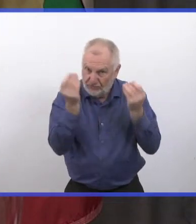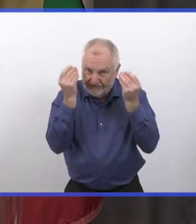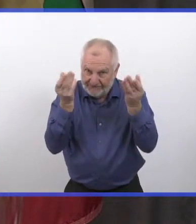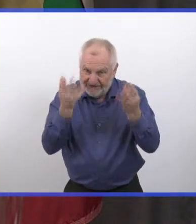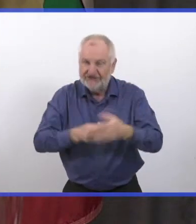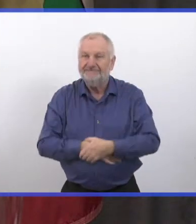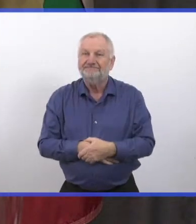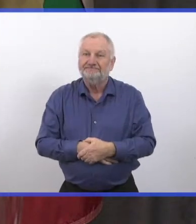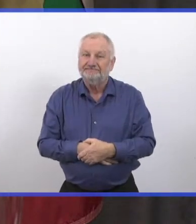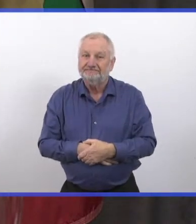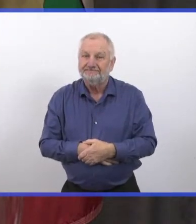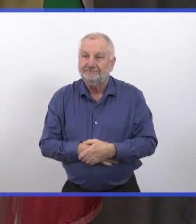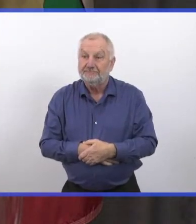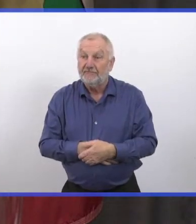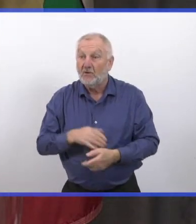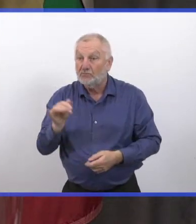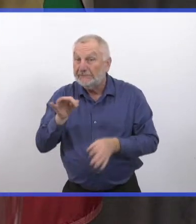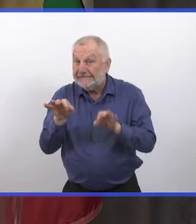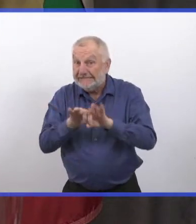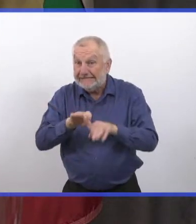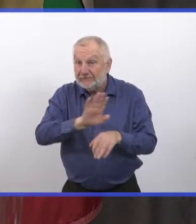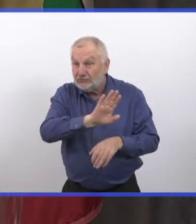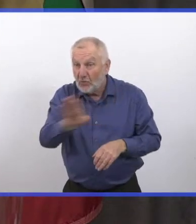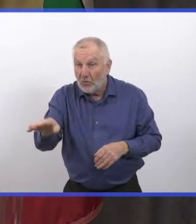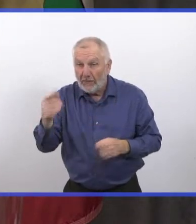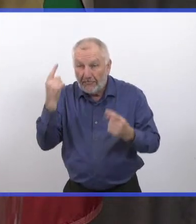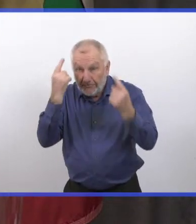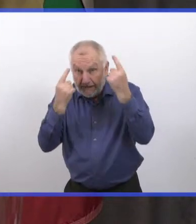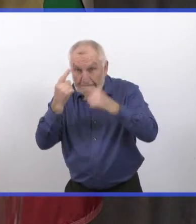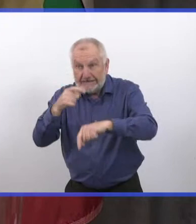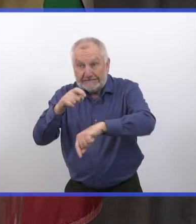et de suivre les conseils de la santé publique.